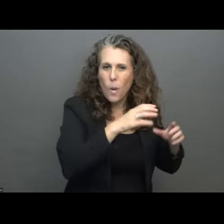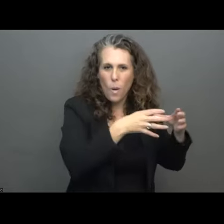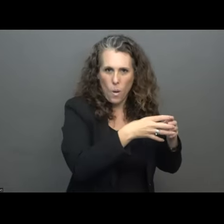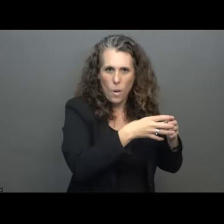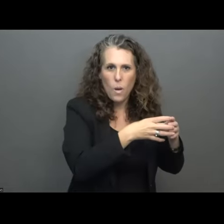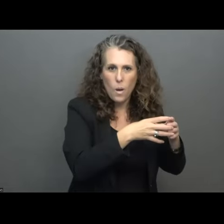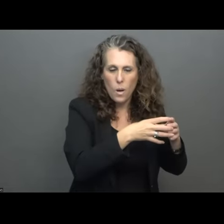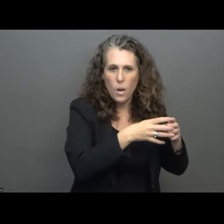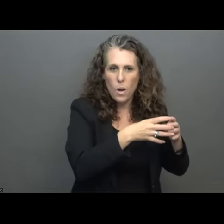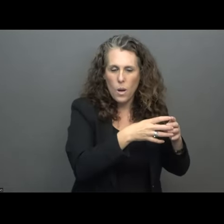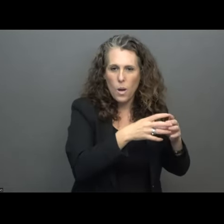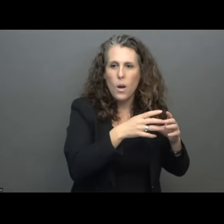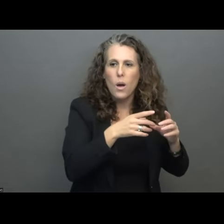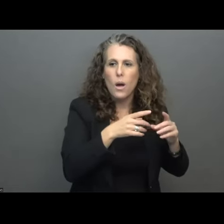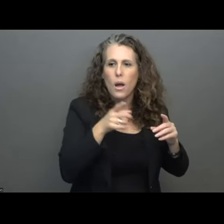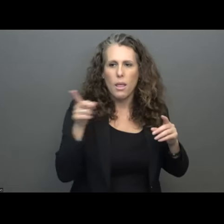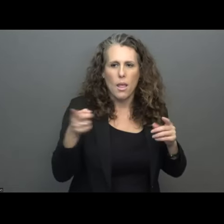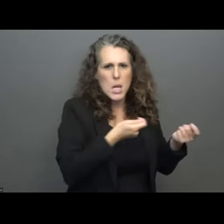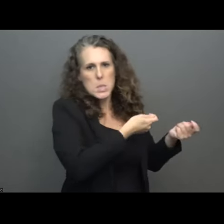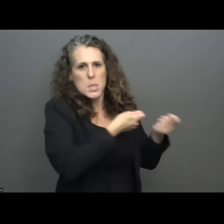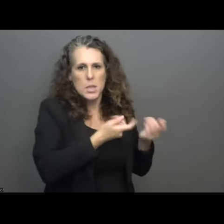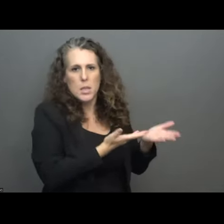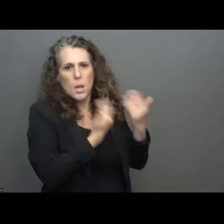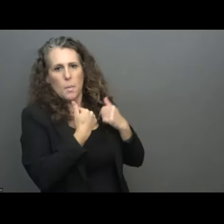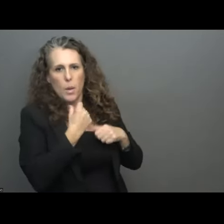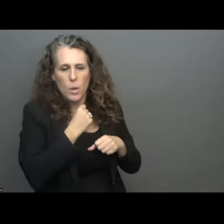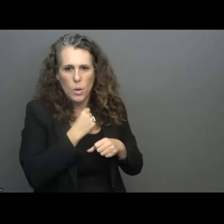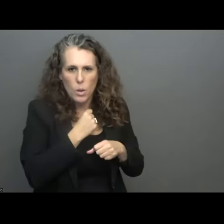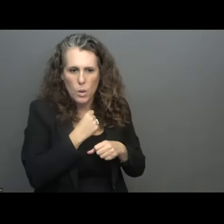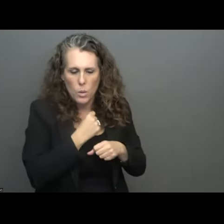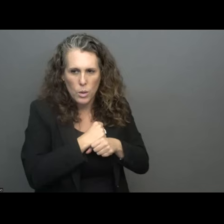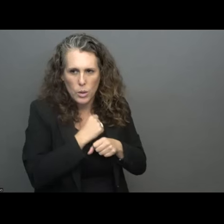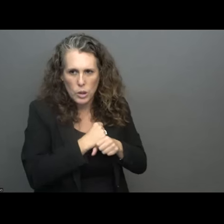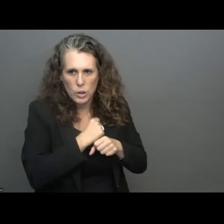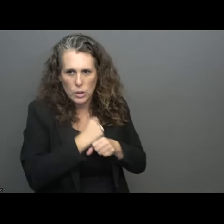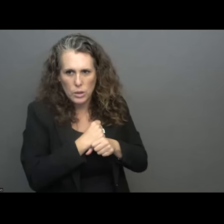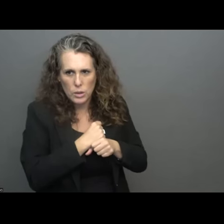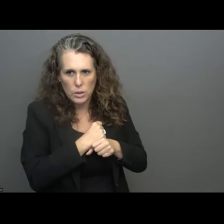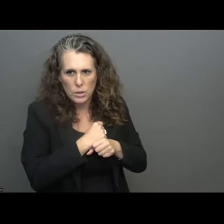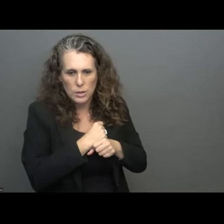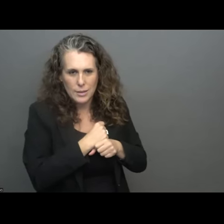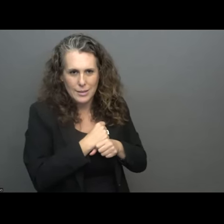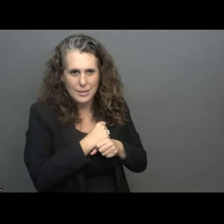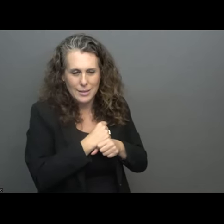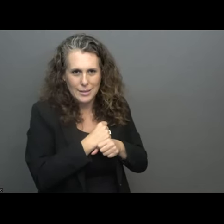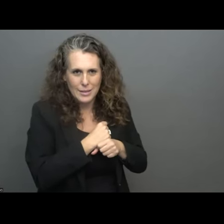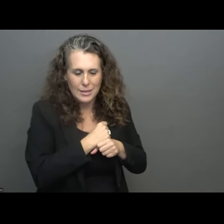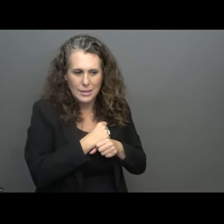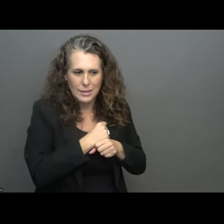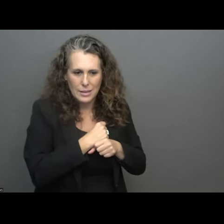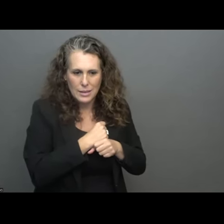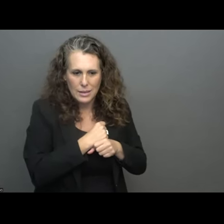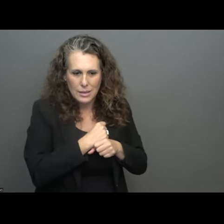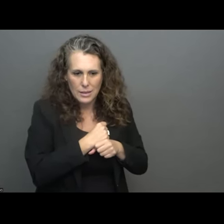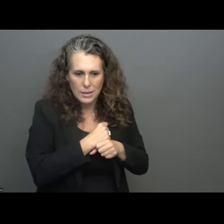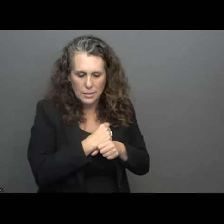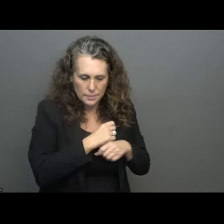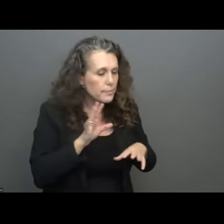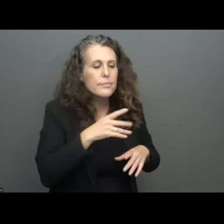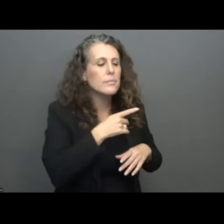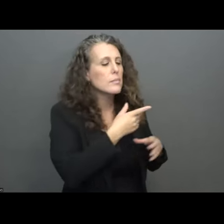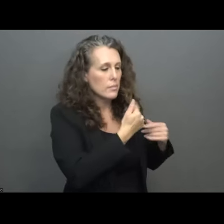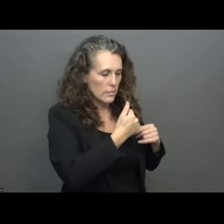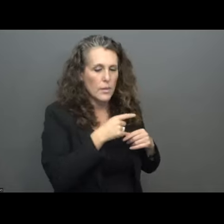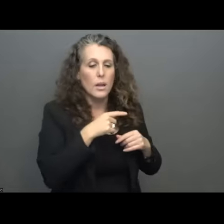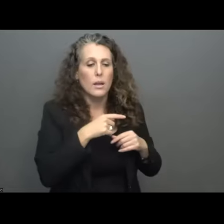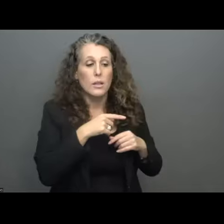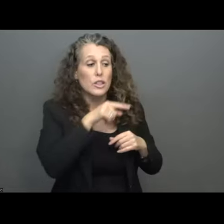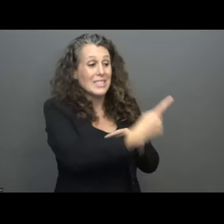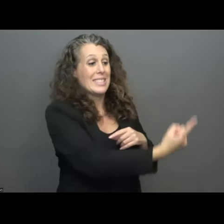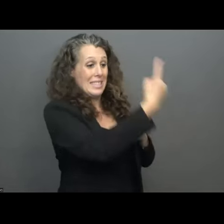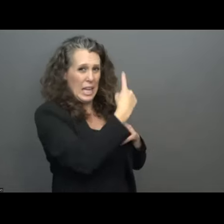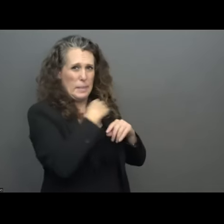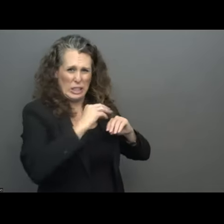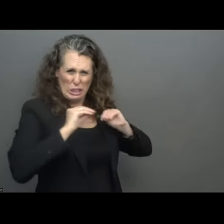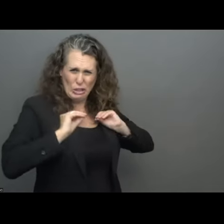14:09:21 Yeah, read ly inform us your energy CL Kona and Sally, who can miss via many idea,